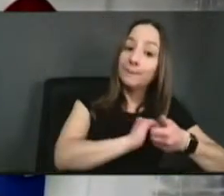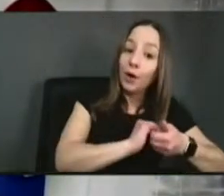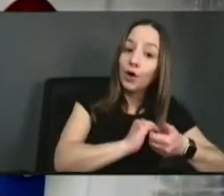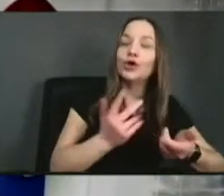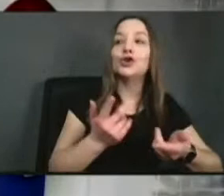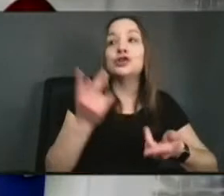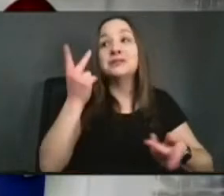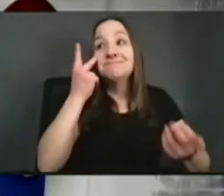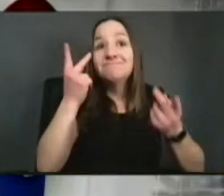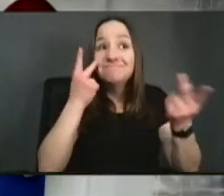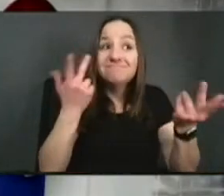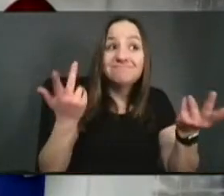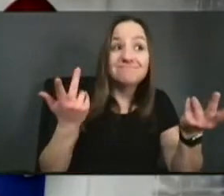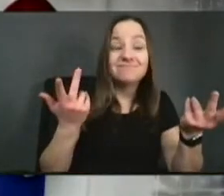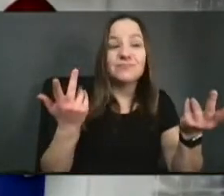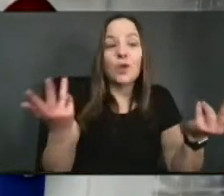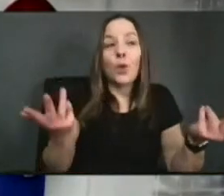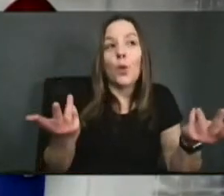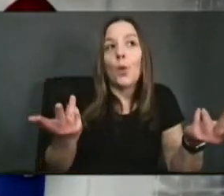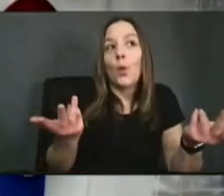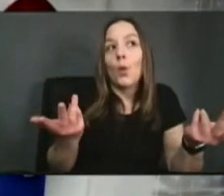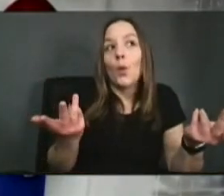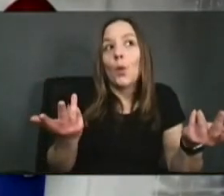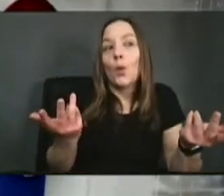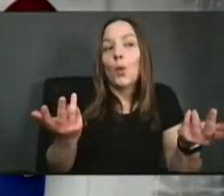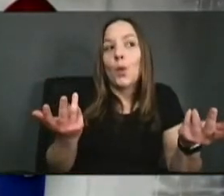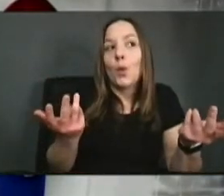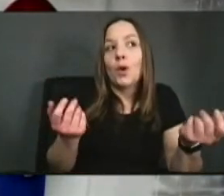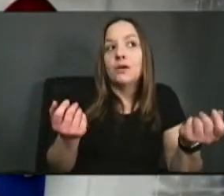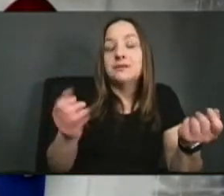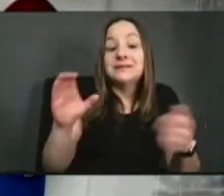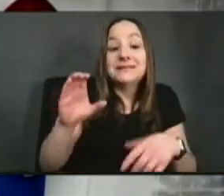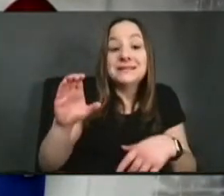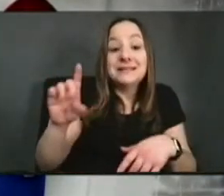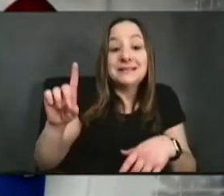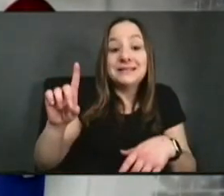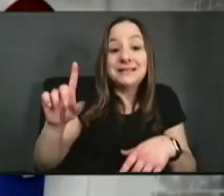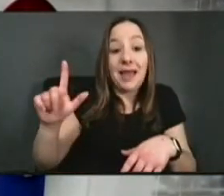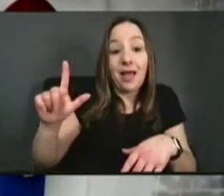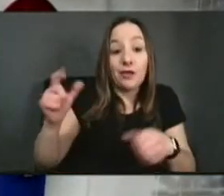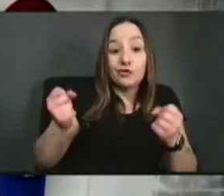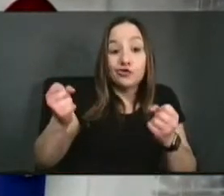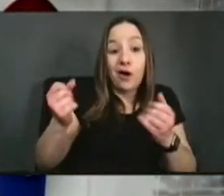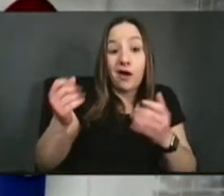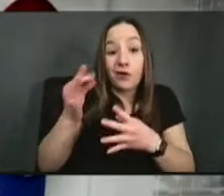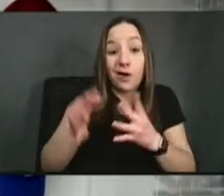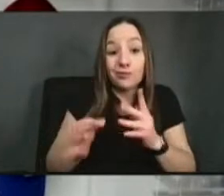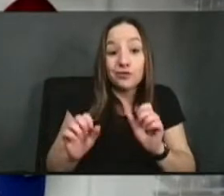county partners in the different